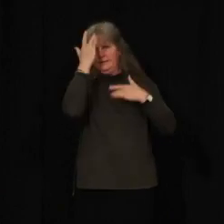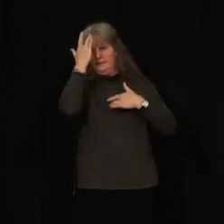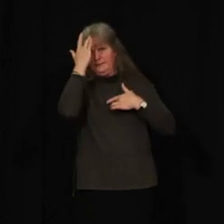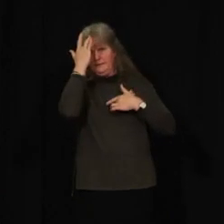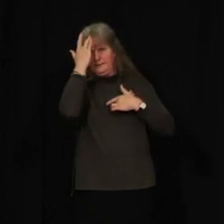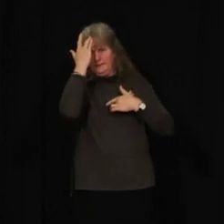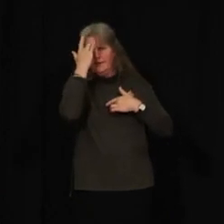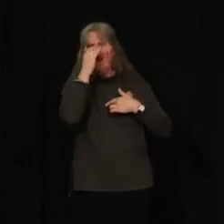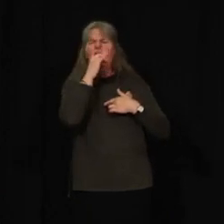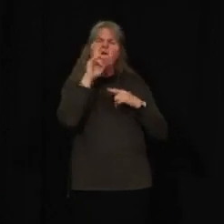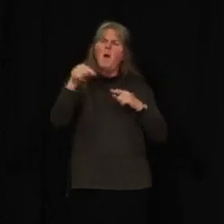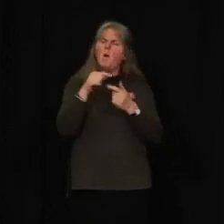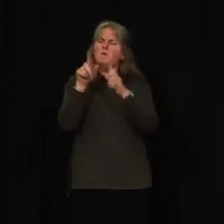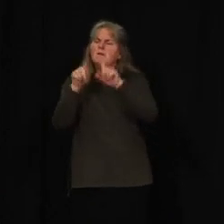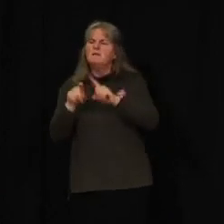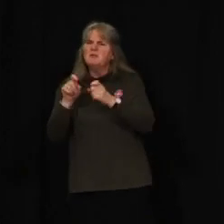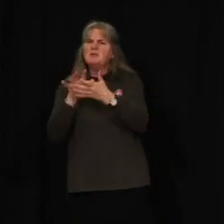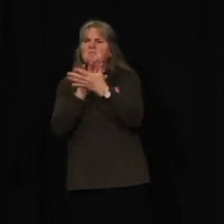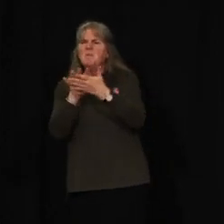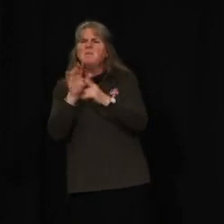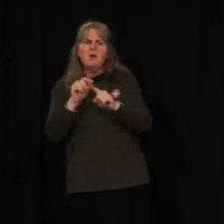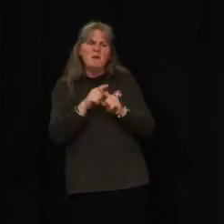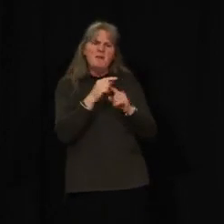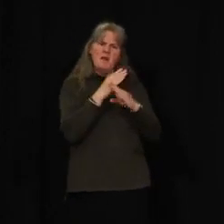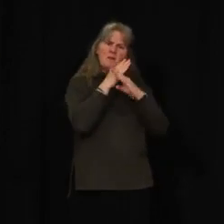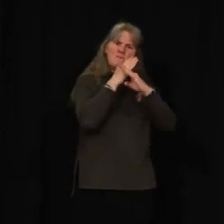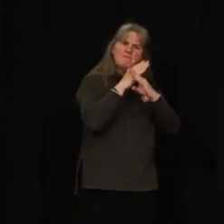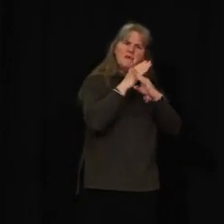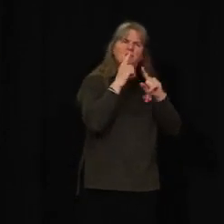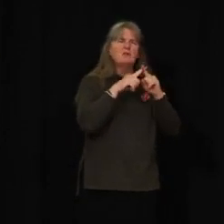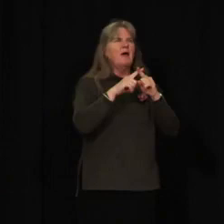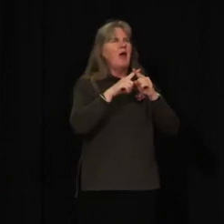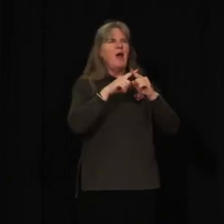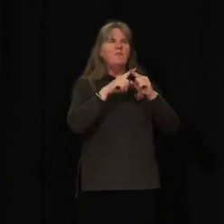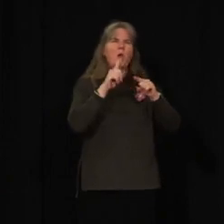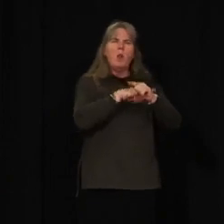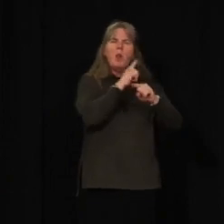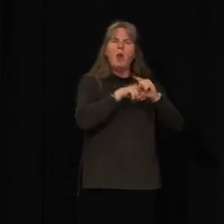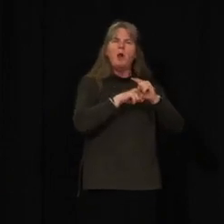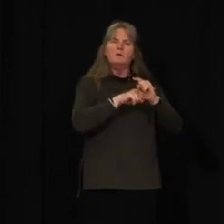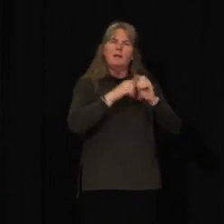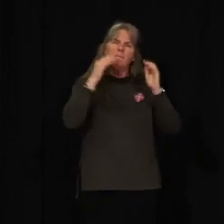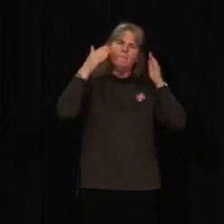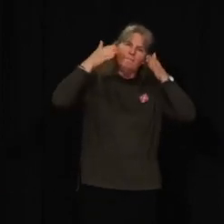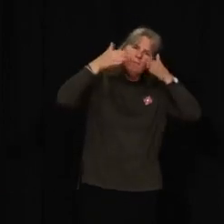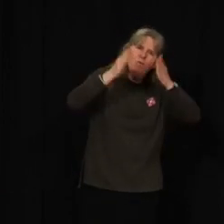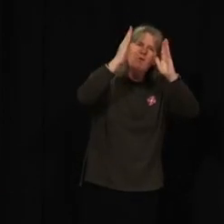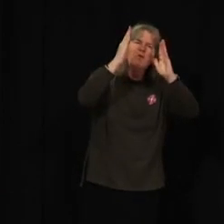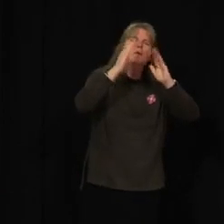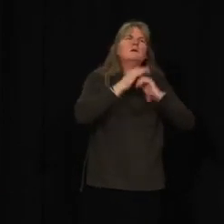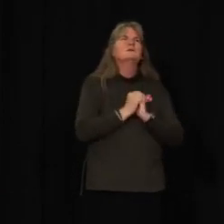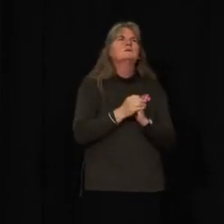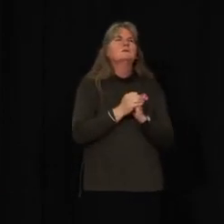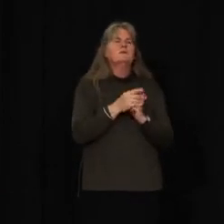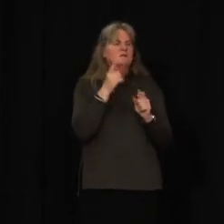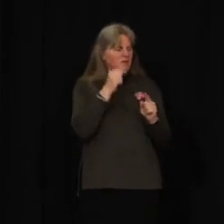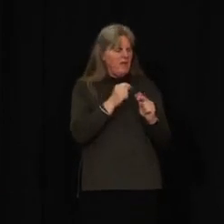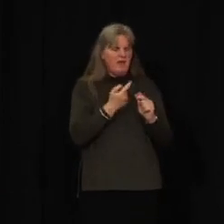healthcare or screening. Prevention that takes a long view. Prevention that runs through society to support children